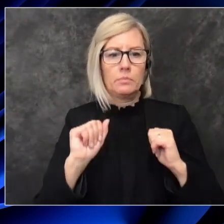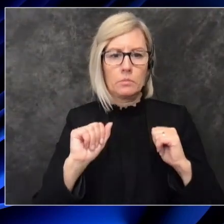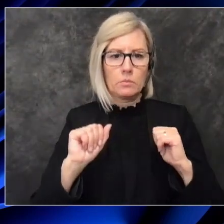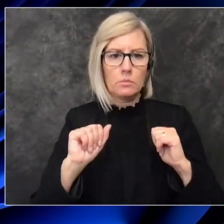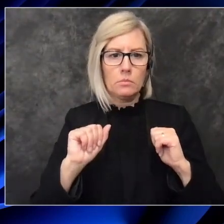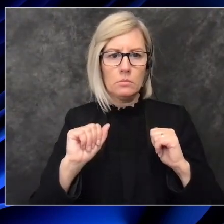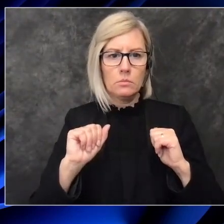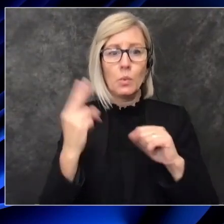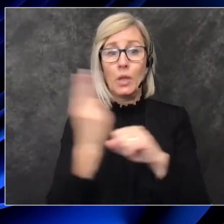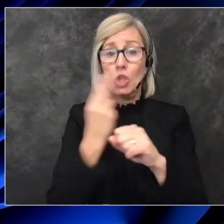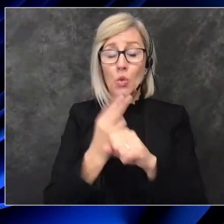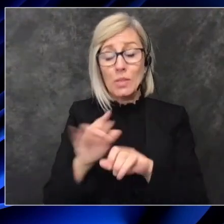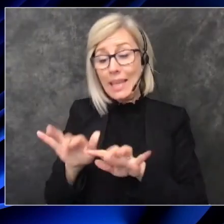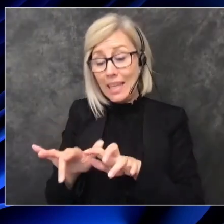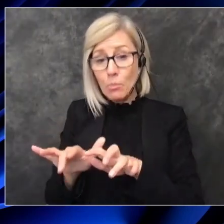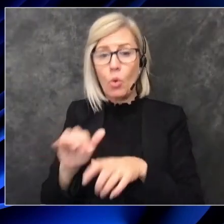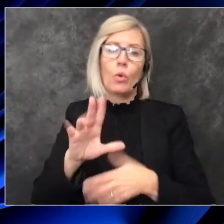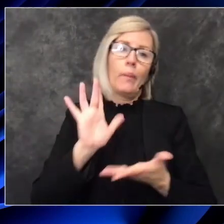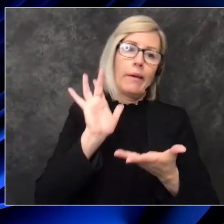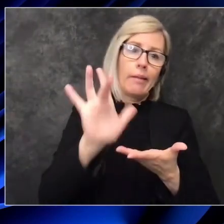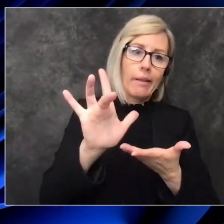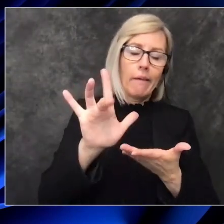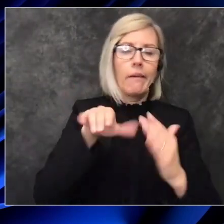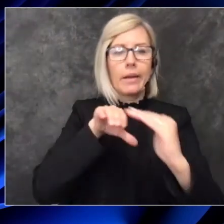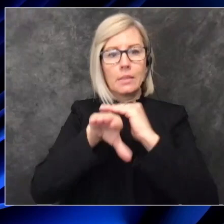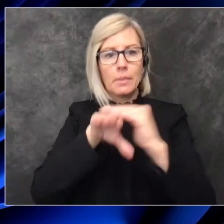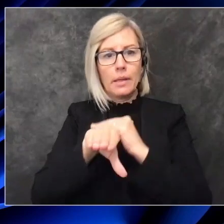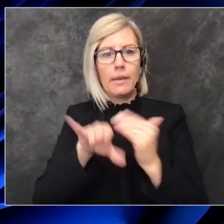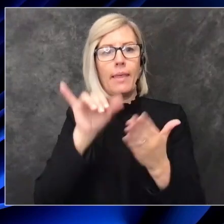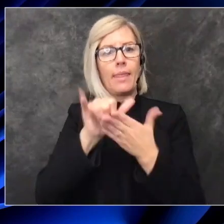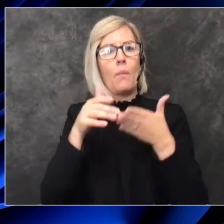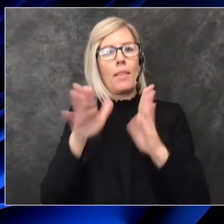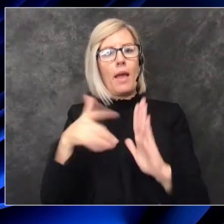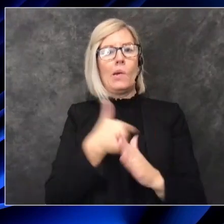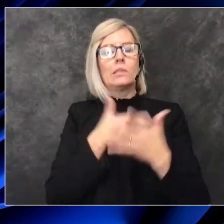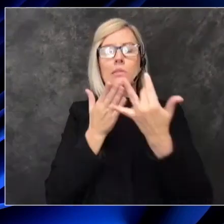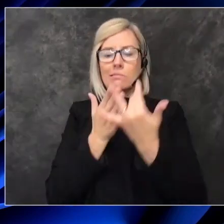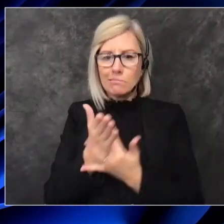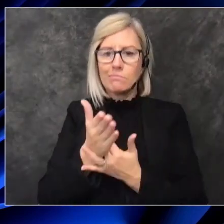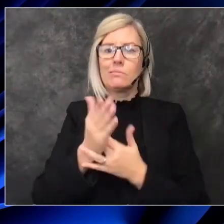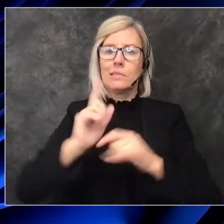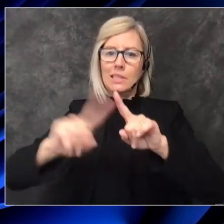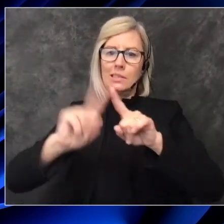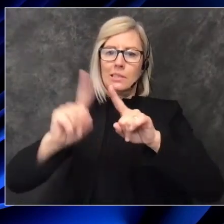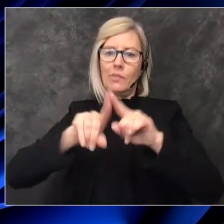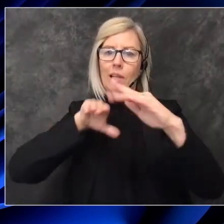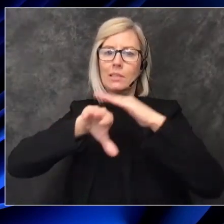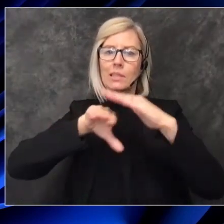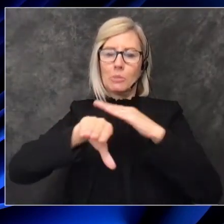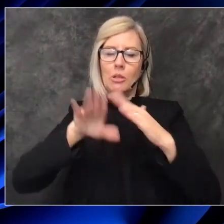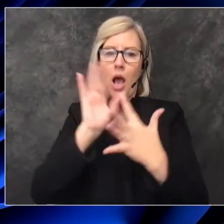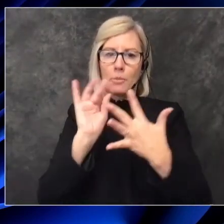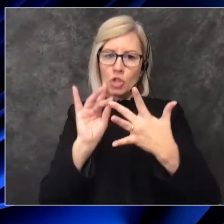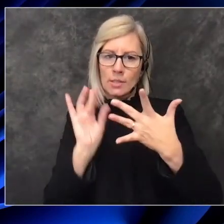or we can click on accessibility and that will allow us to navigate the various accessibility options. And again,